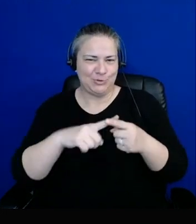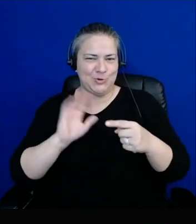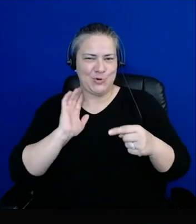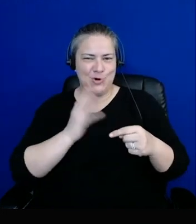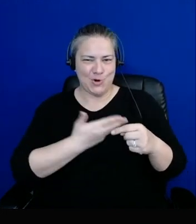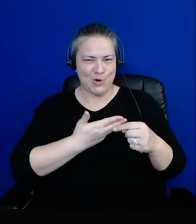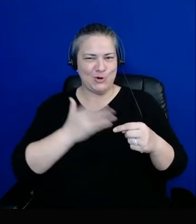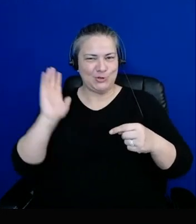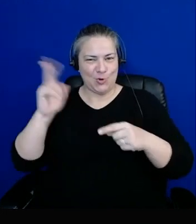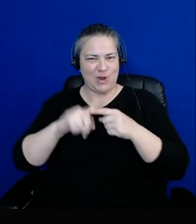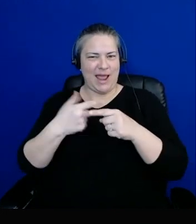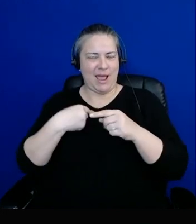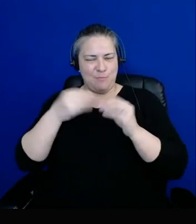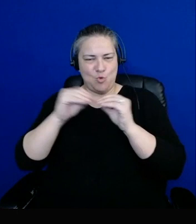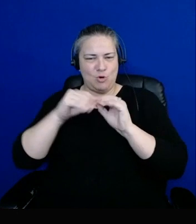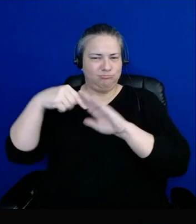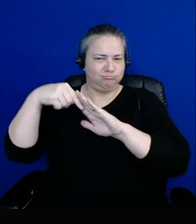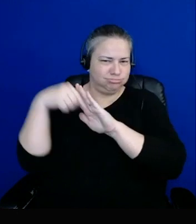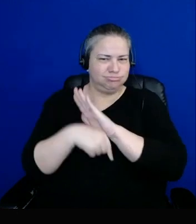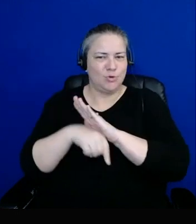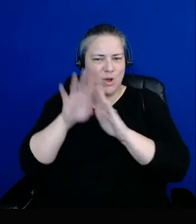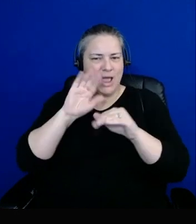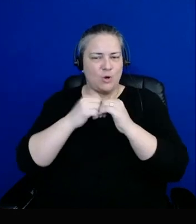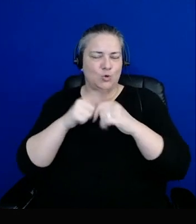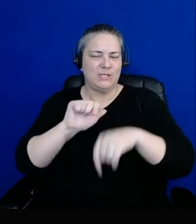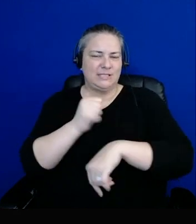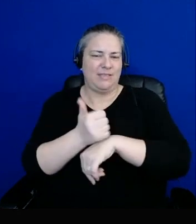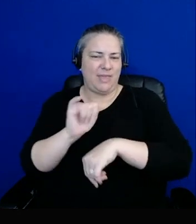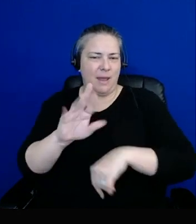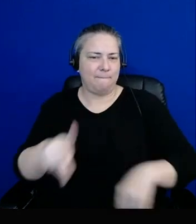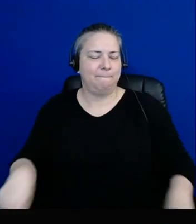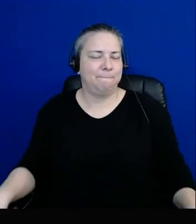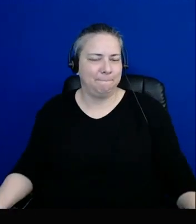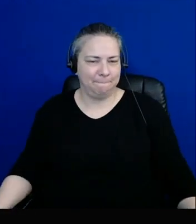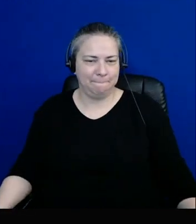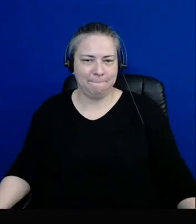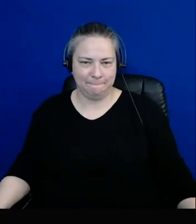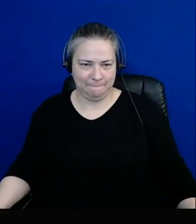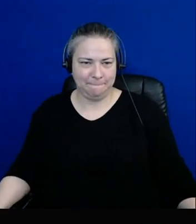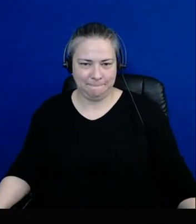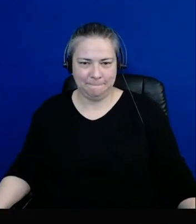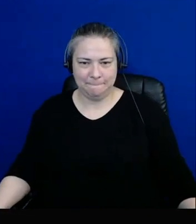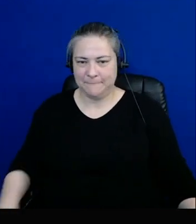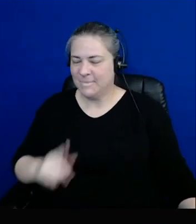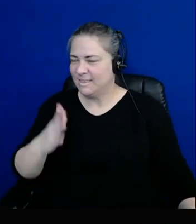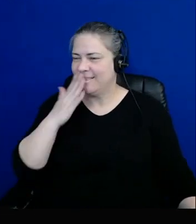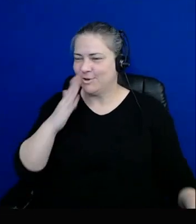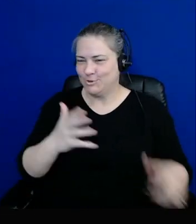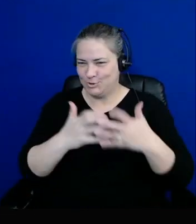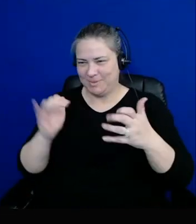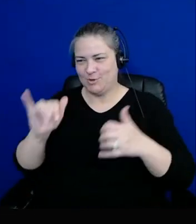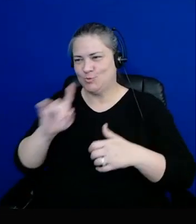whole talk where I go into detail on how to set this up. Thank you very much, that's very interesting.